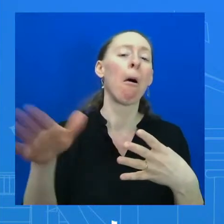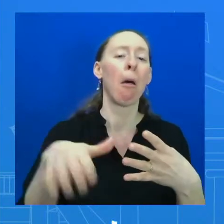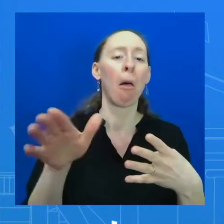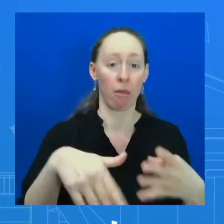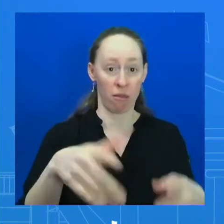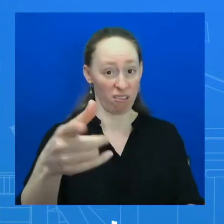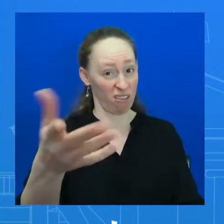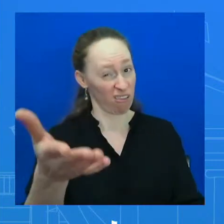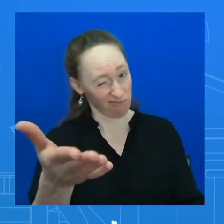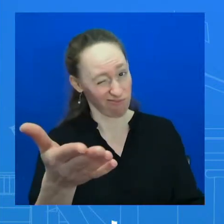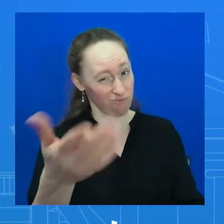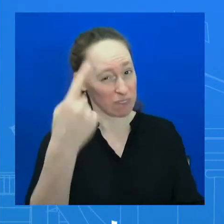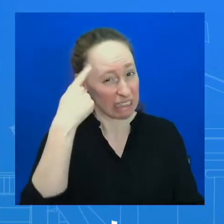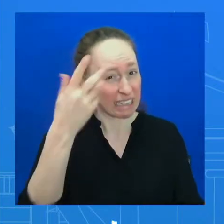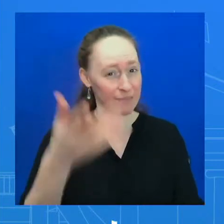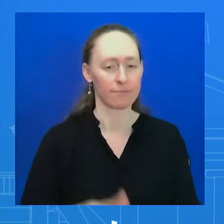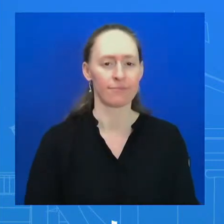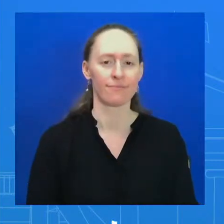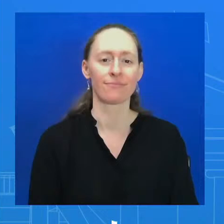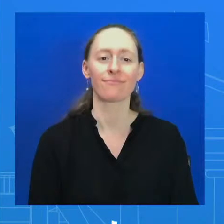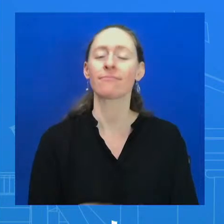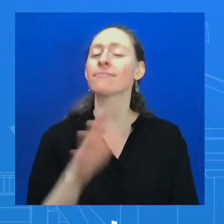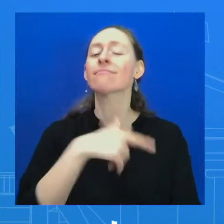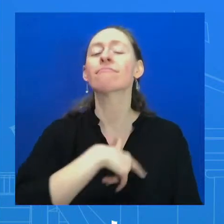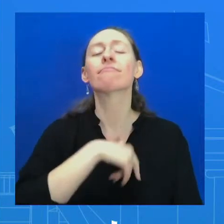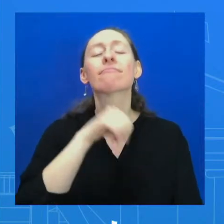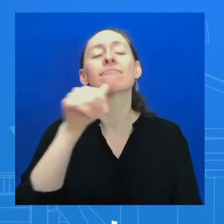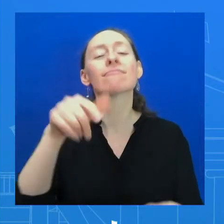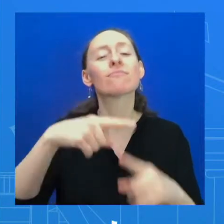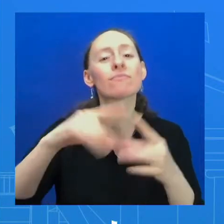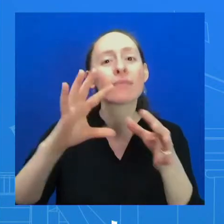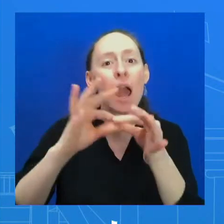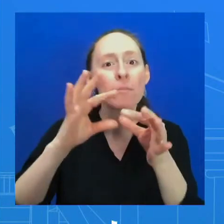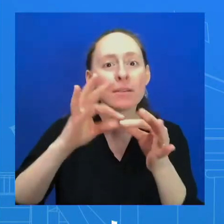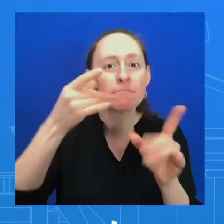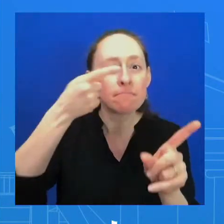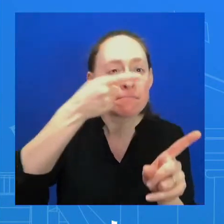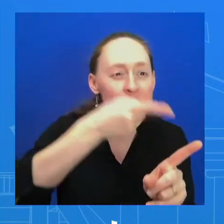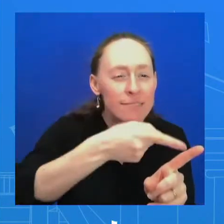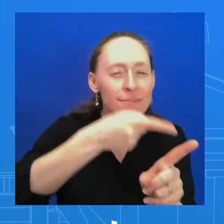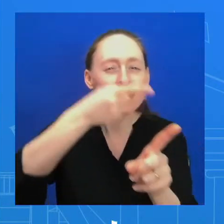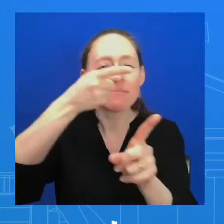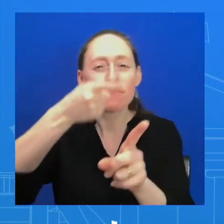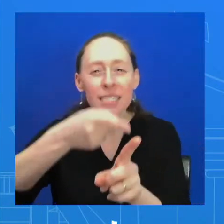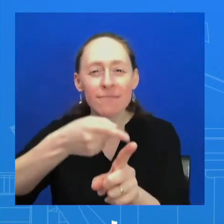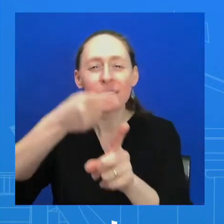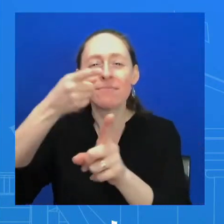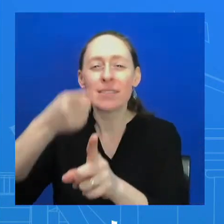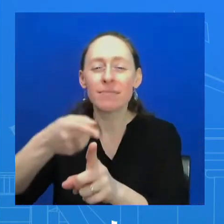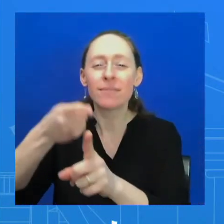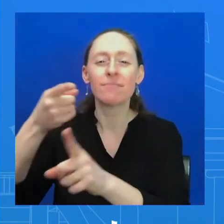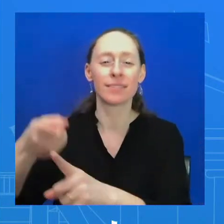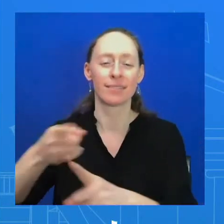I -- it's not for me to speak to -- we have been very clear about this: Anyone who commits a crime and is found guilty